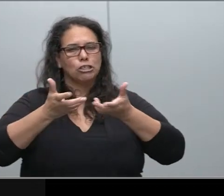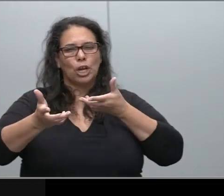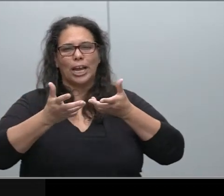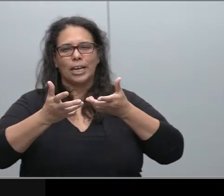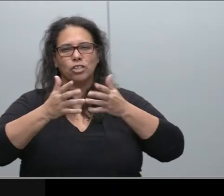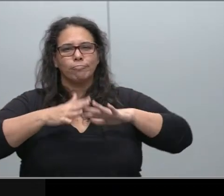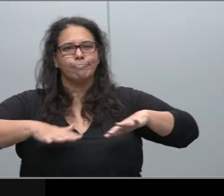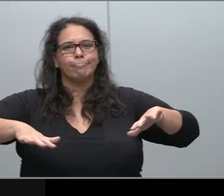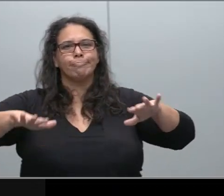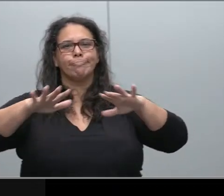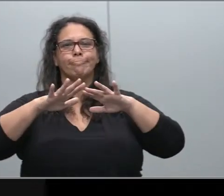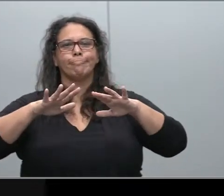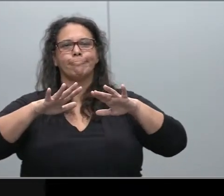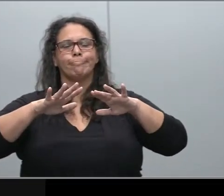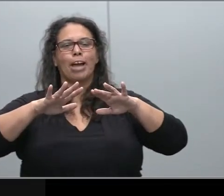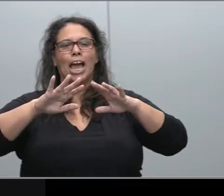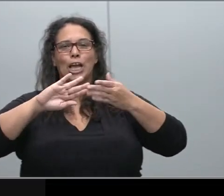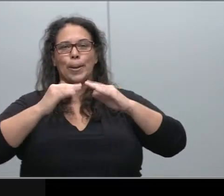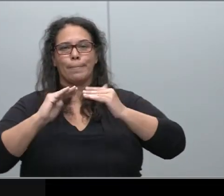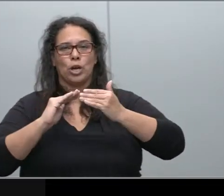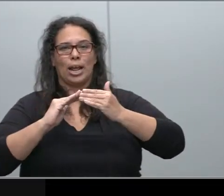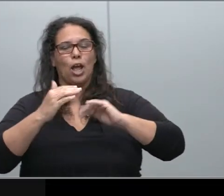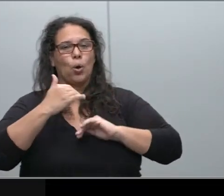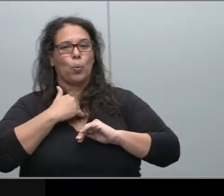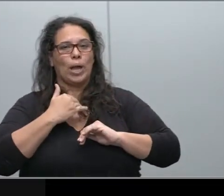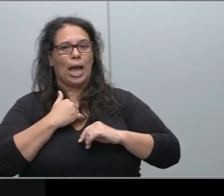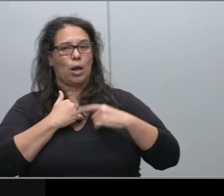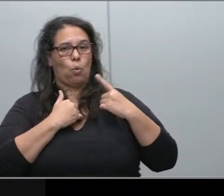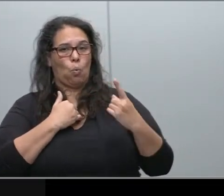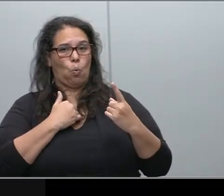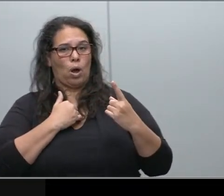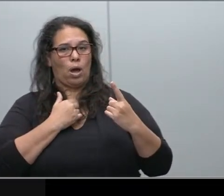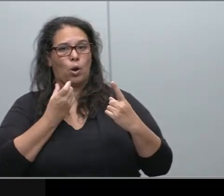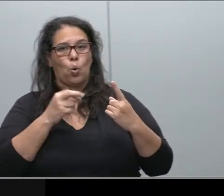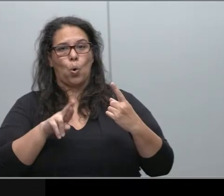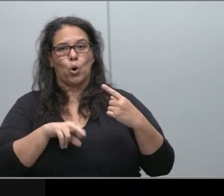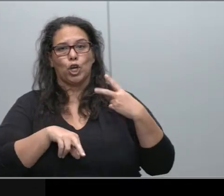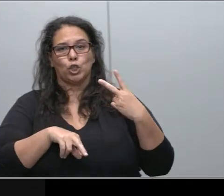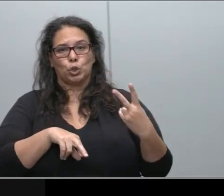So also, we have a Smart Start. The first 20 days of school, we're focused, again,